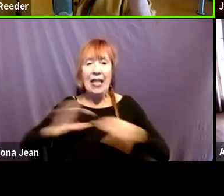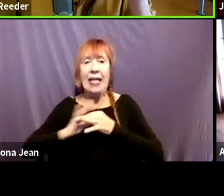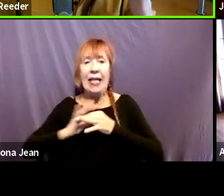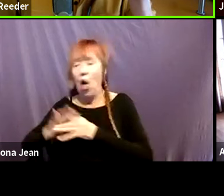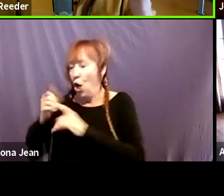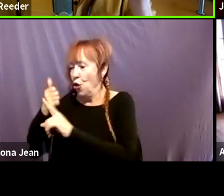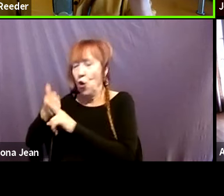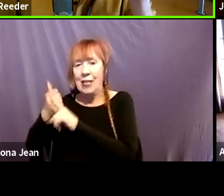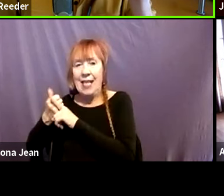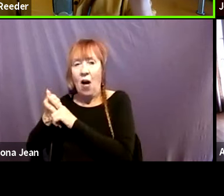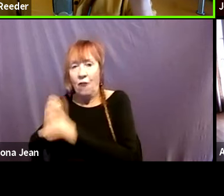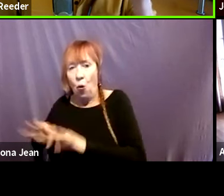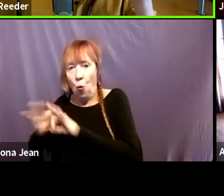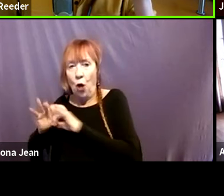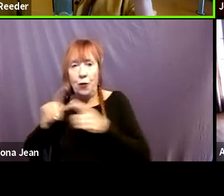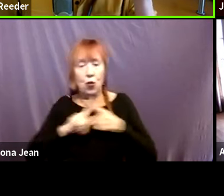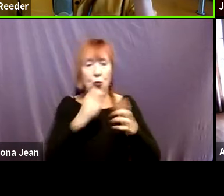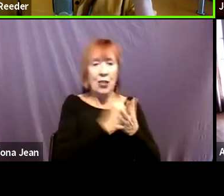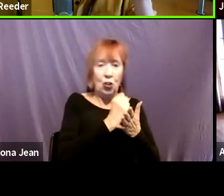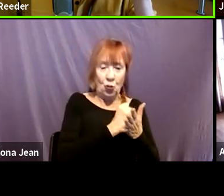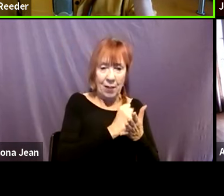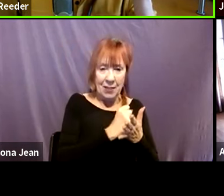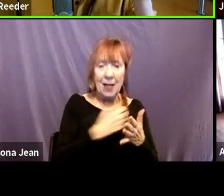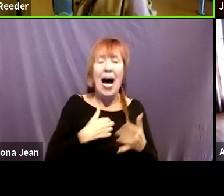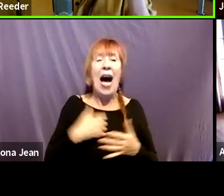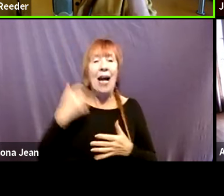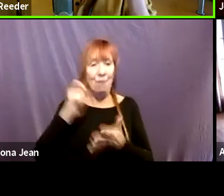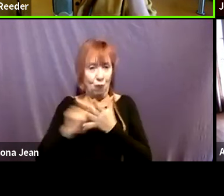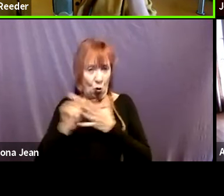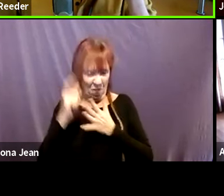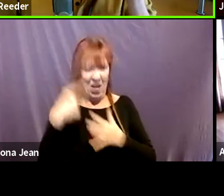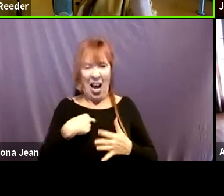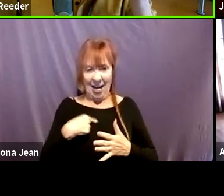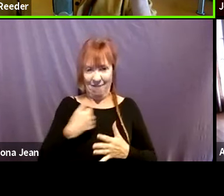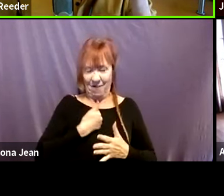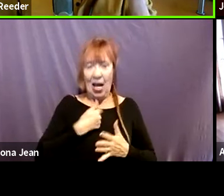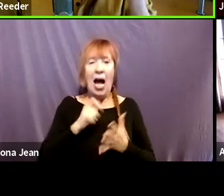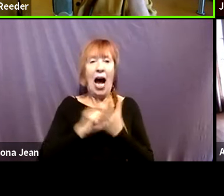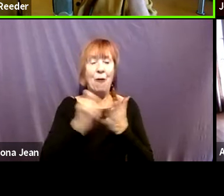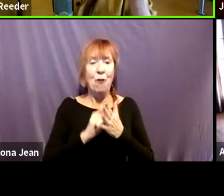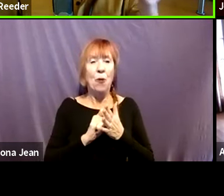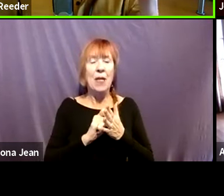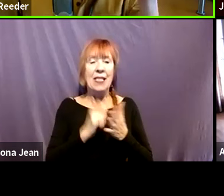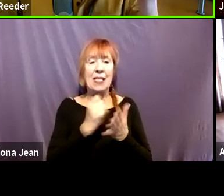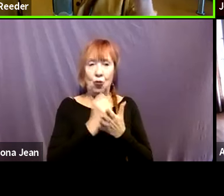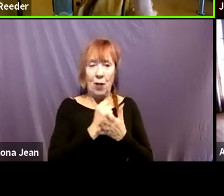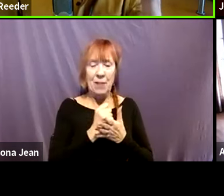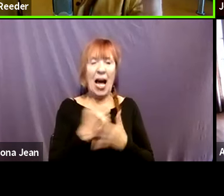I have a feature that's a high school comedy, and they liked it, and then they came back from,